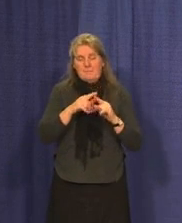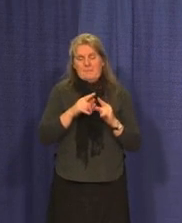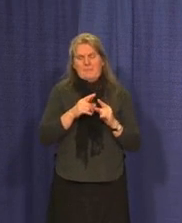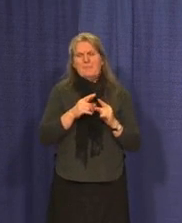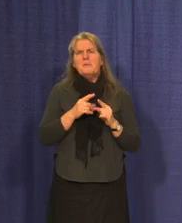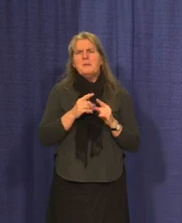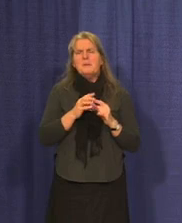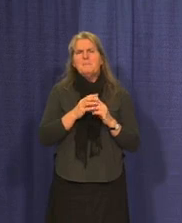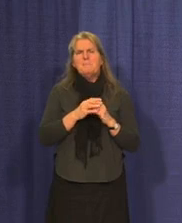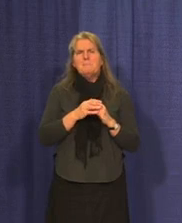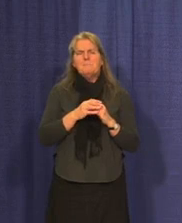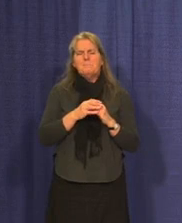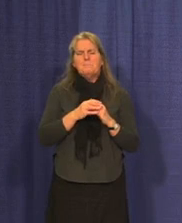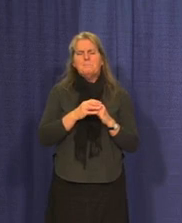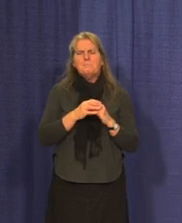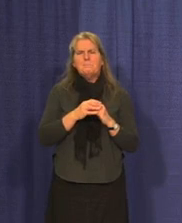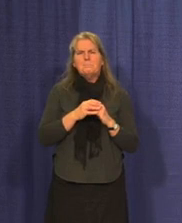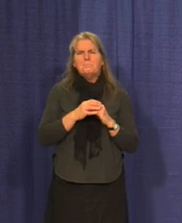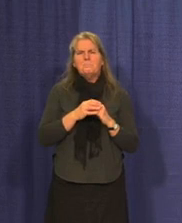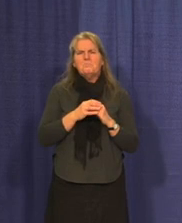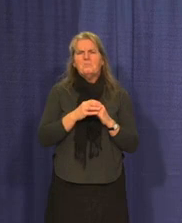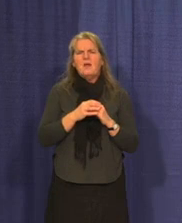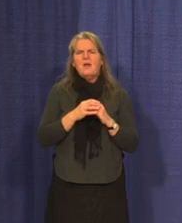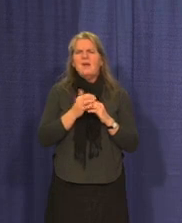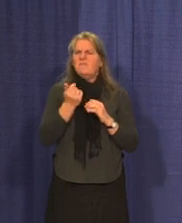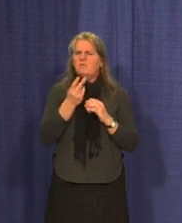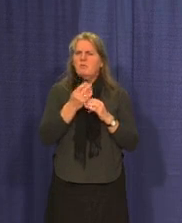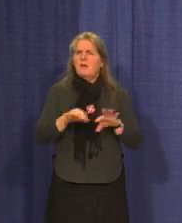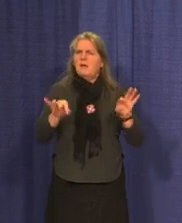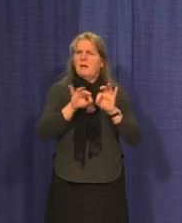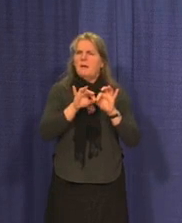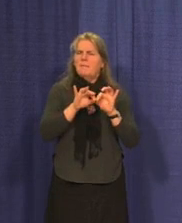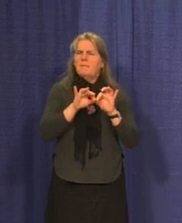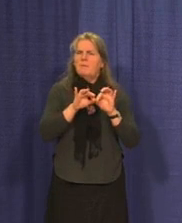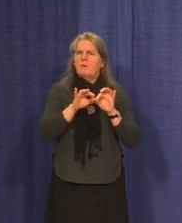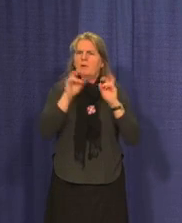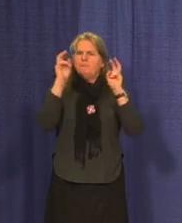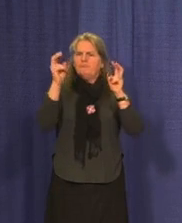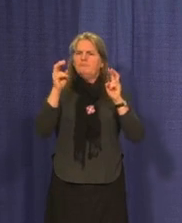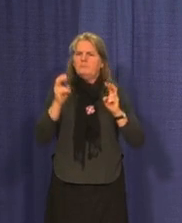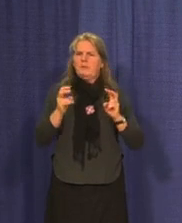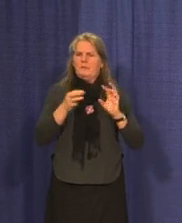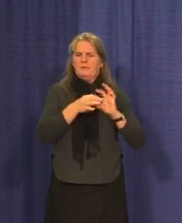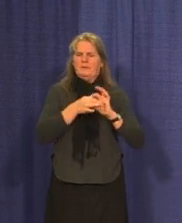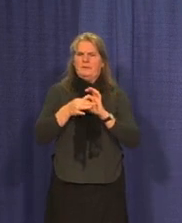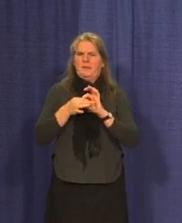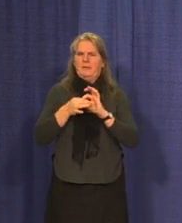conversation, but I think there are also a few really key points